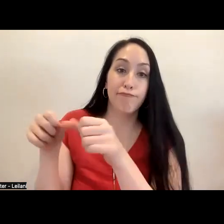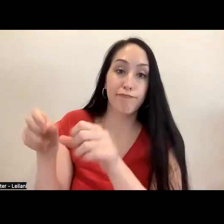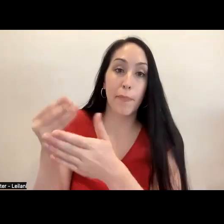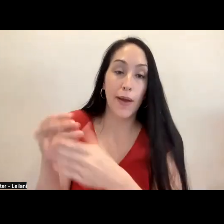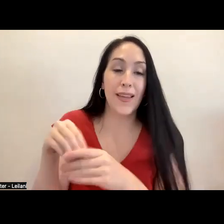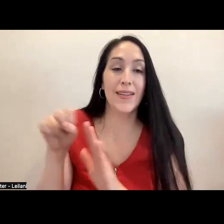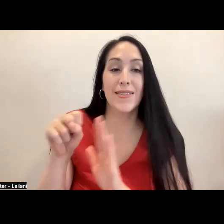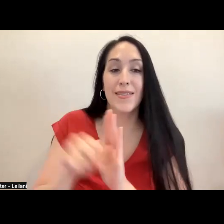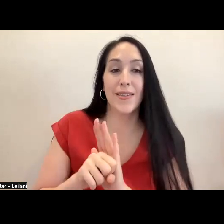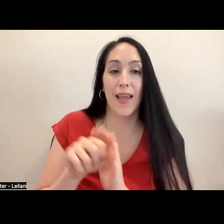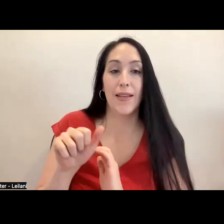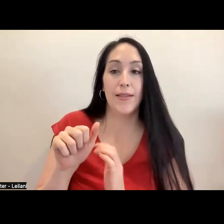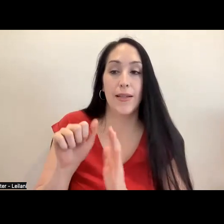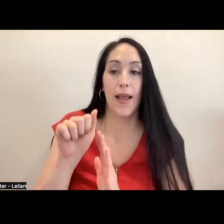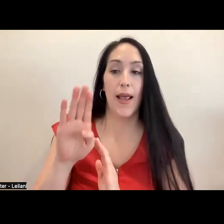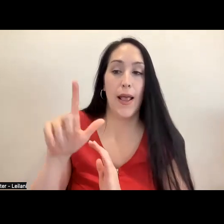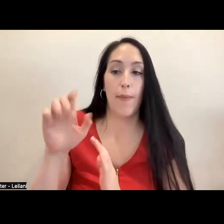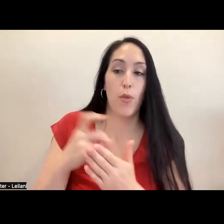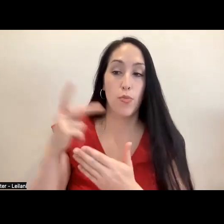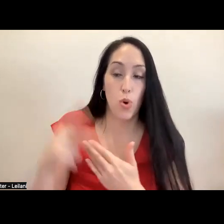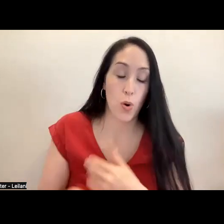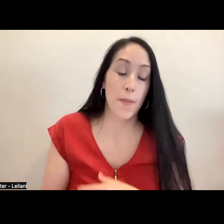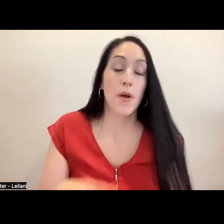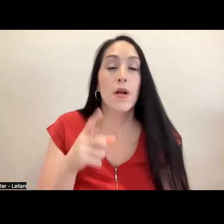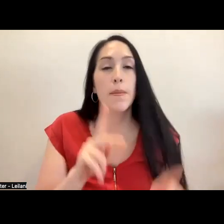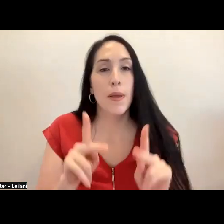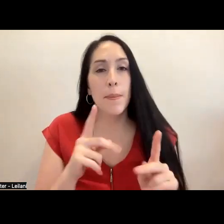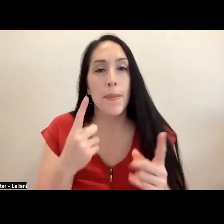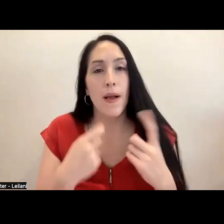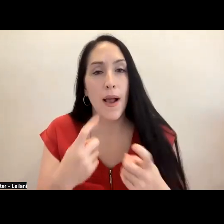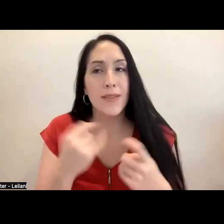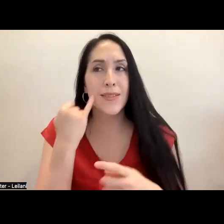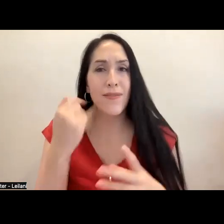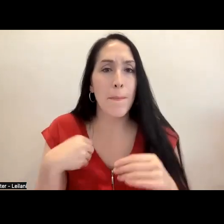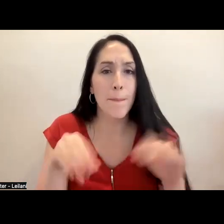about if I move out of the State, or if I have enable program with another state, and